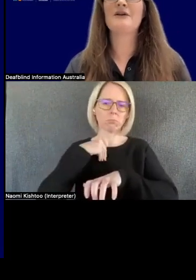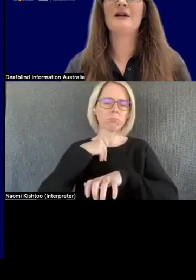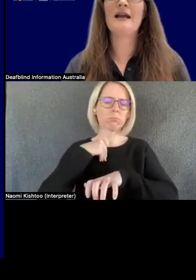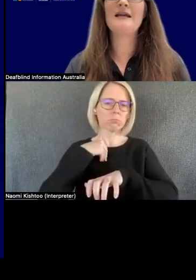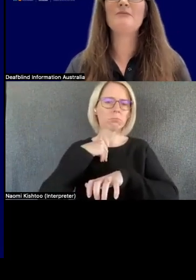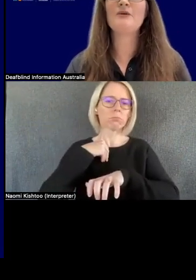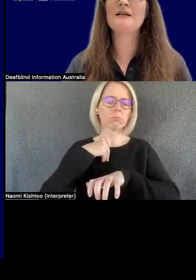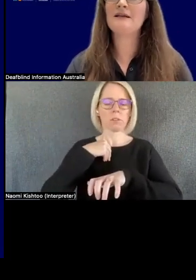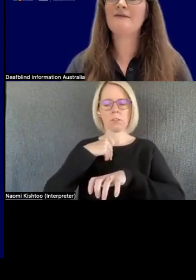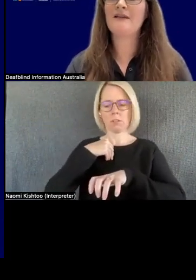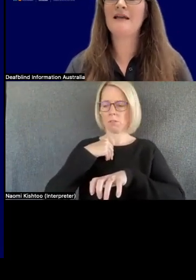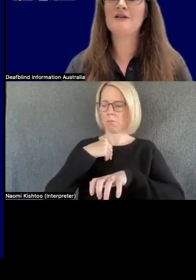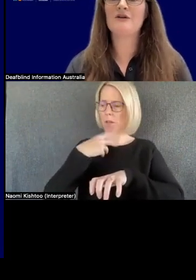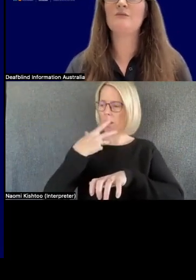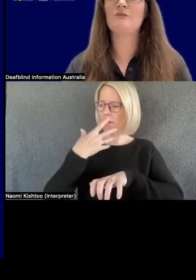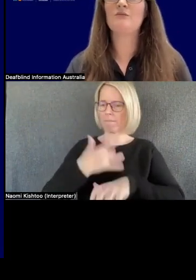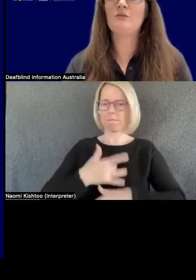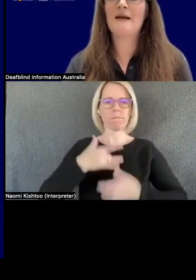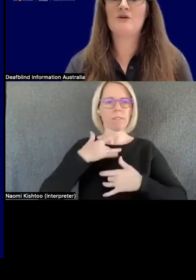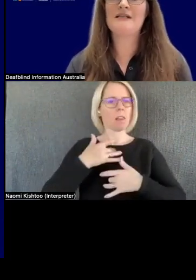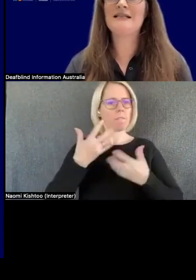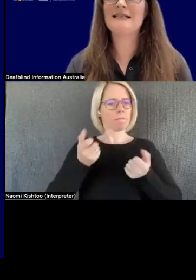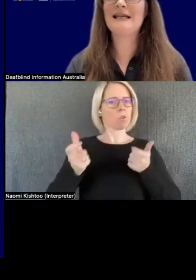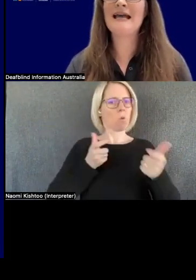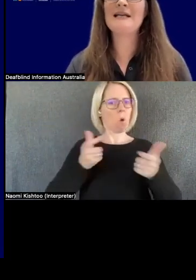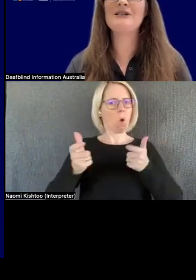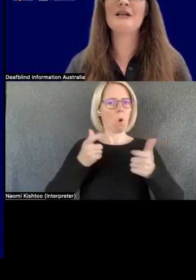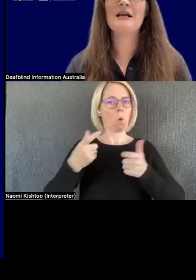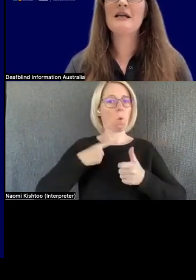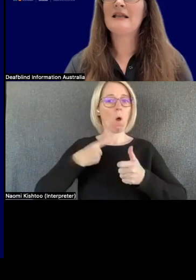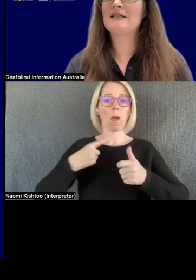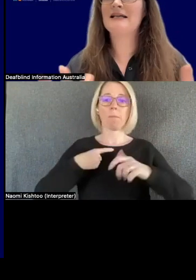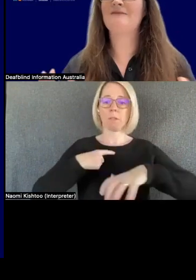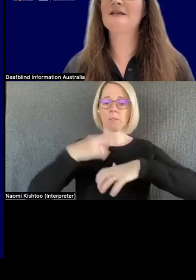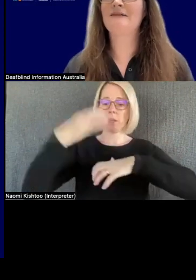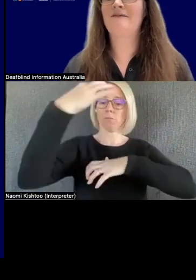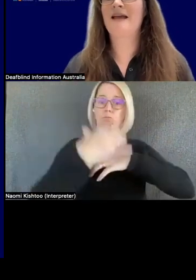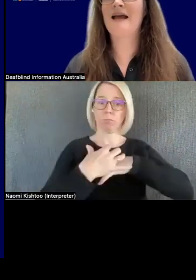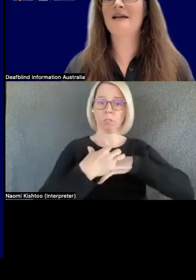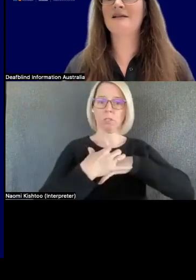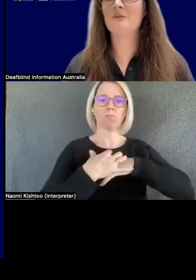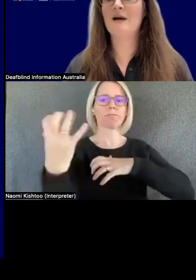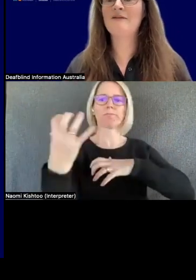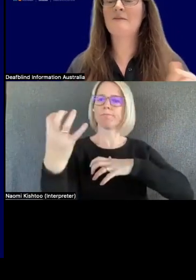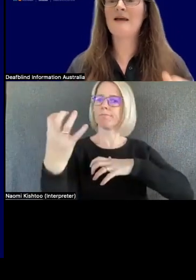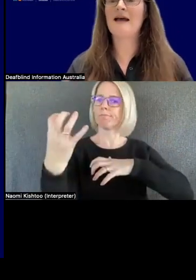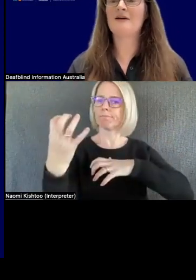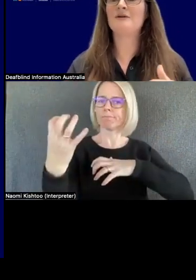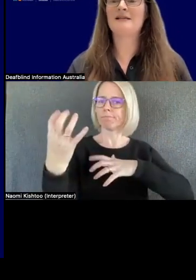so at any point if they want to disengage, they just have to lift their hands away from the adult